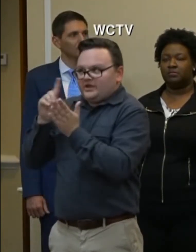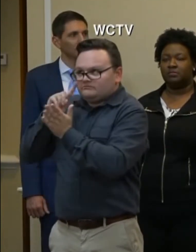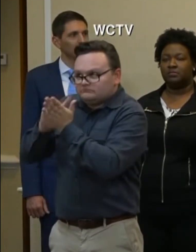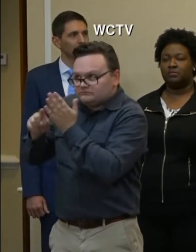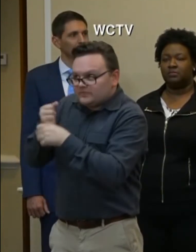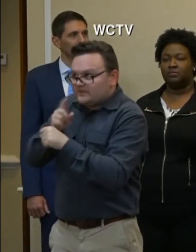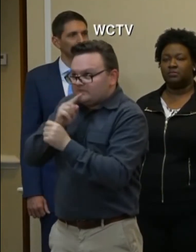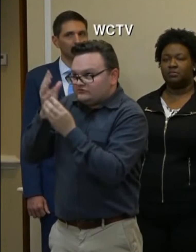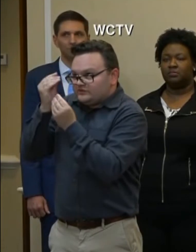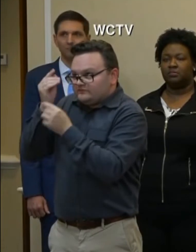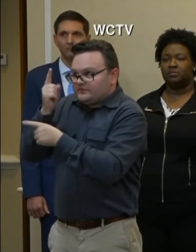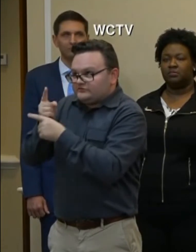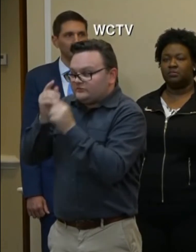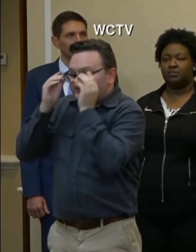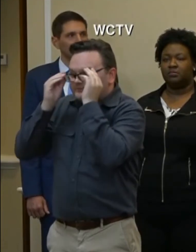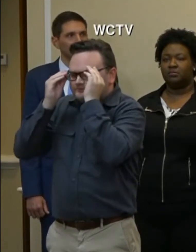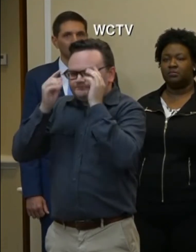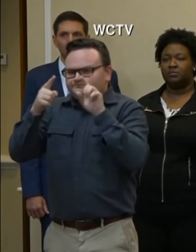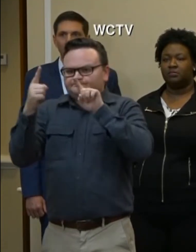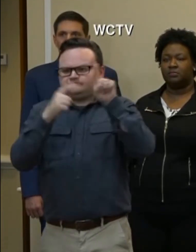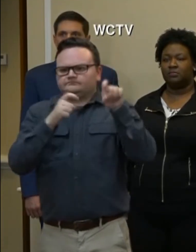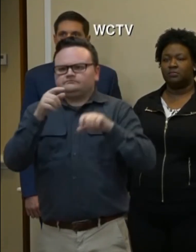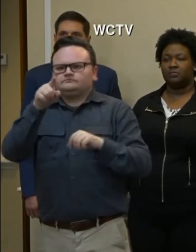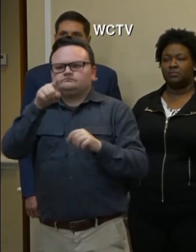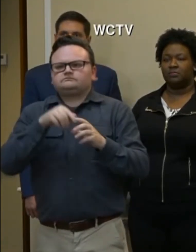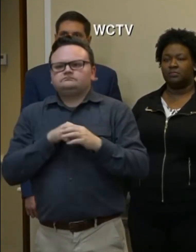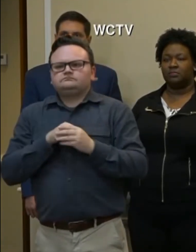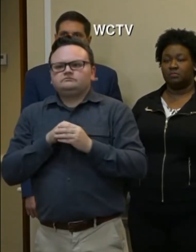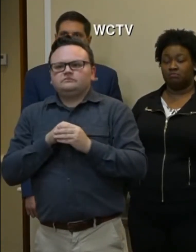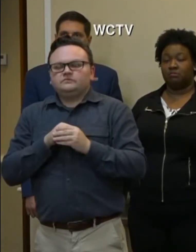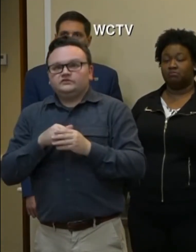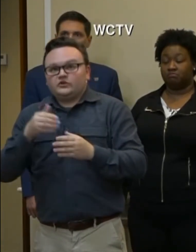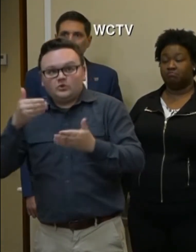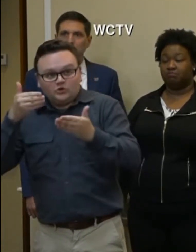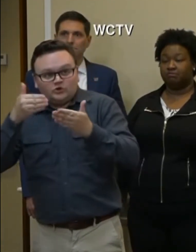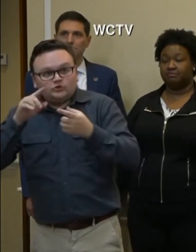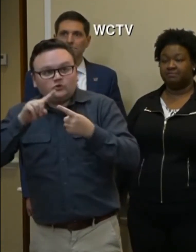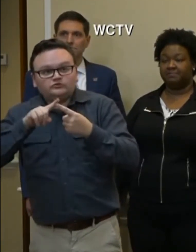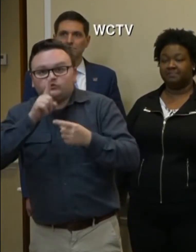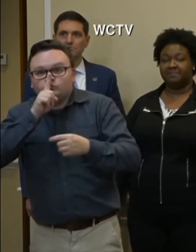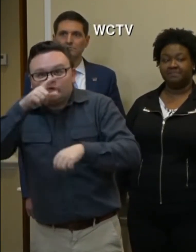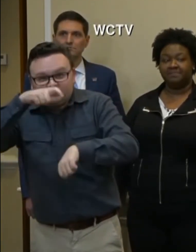sit wanted to get out there for the folks oh yeah yeah no absolutely for